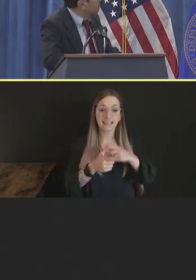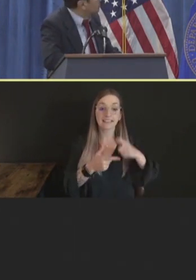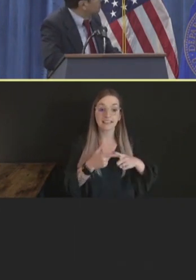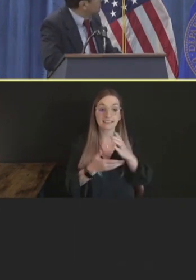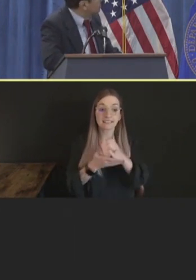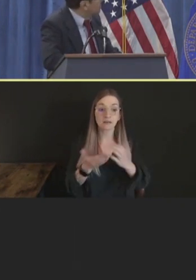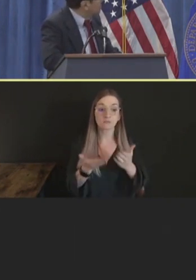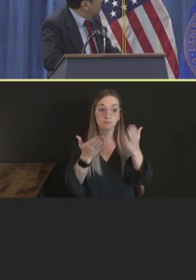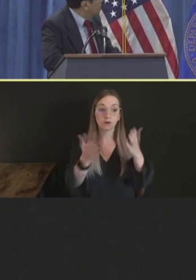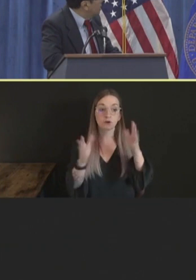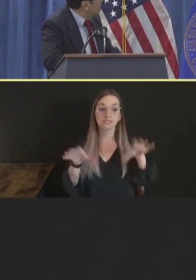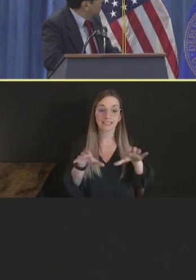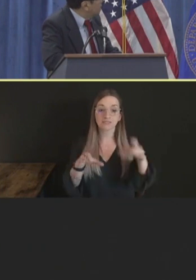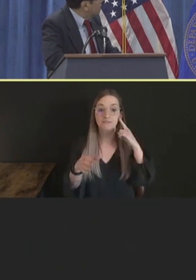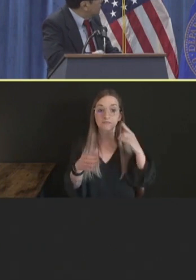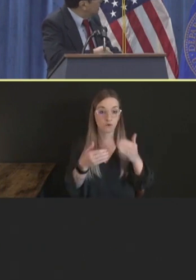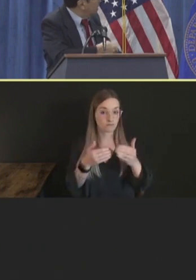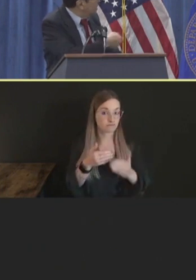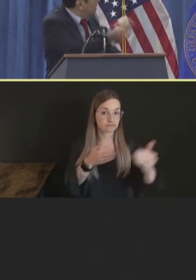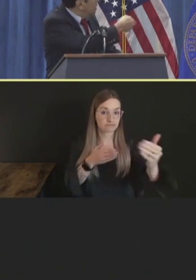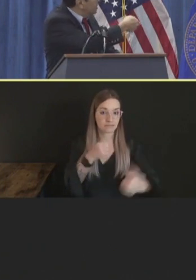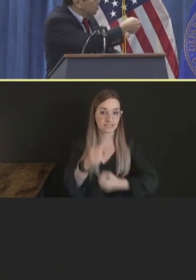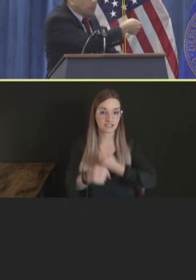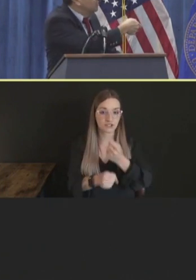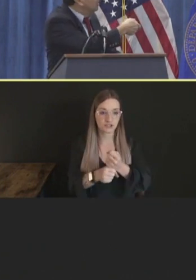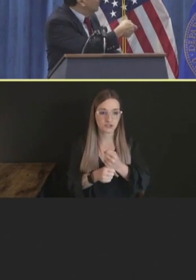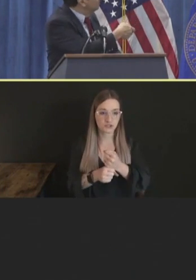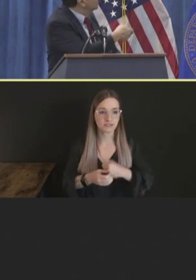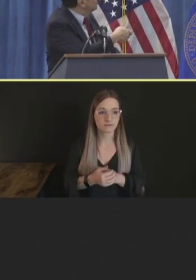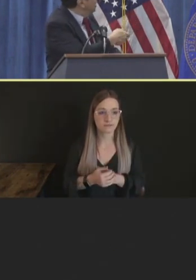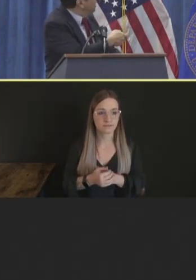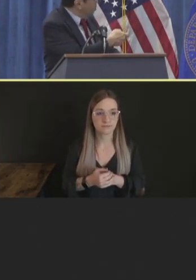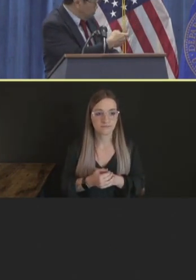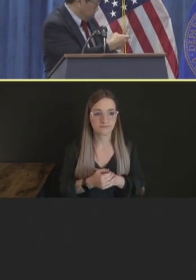Should I -- okay.